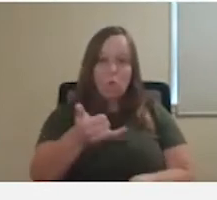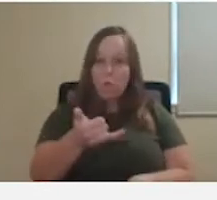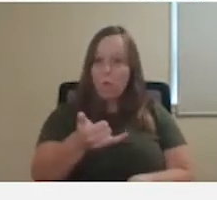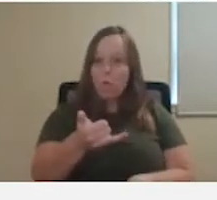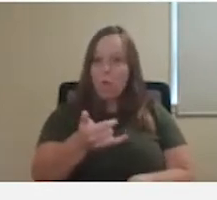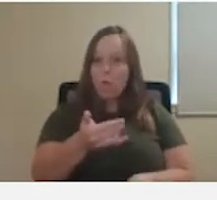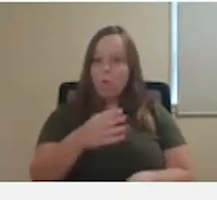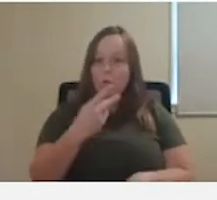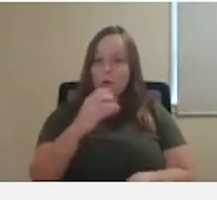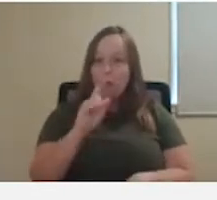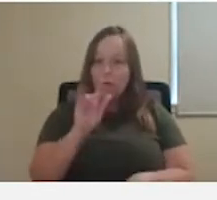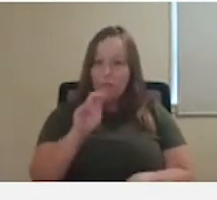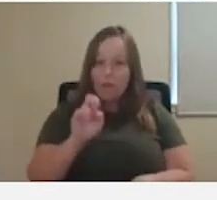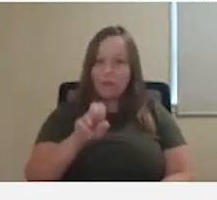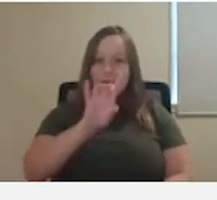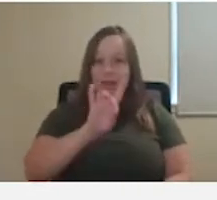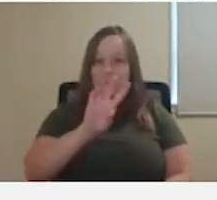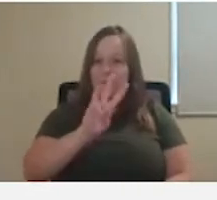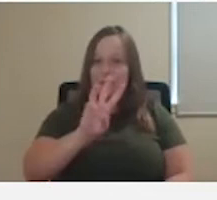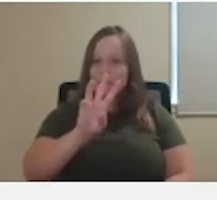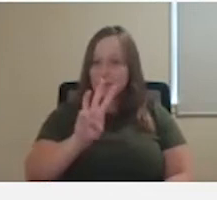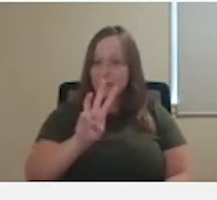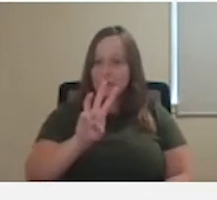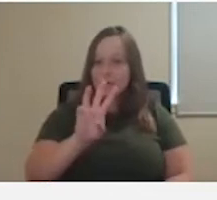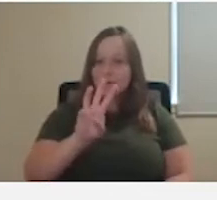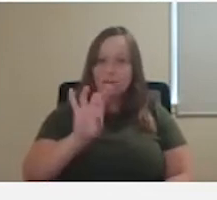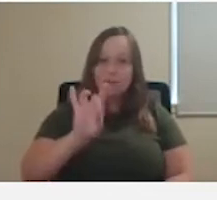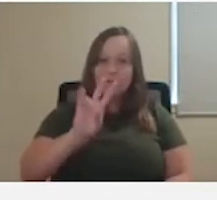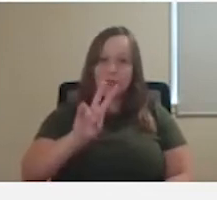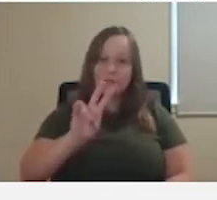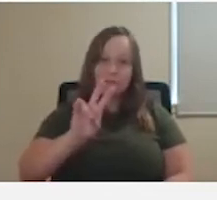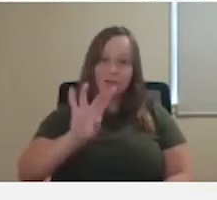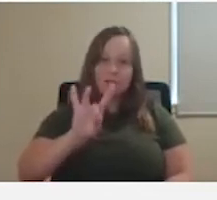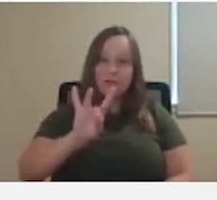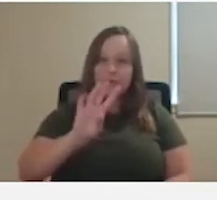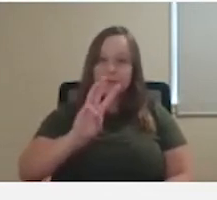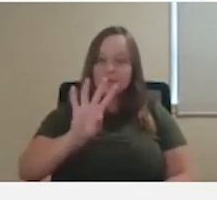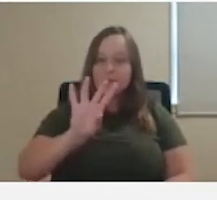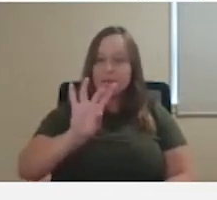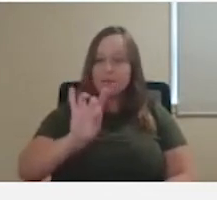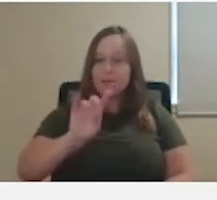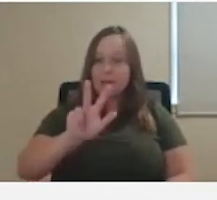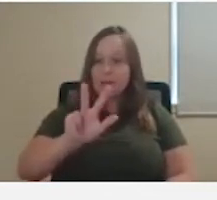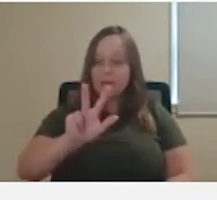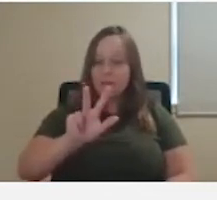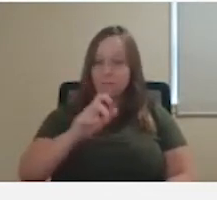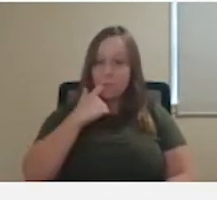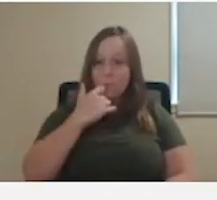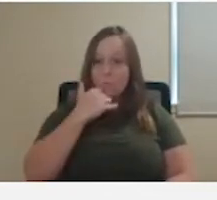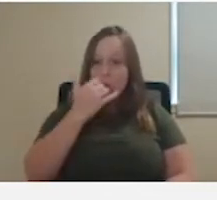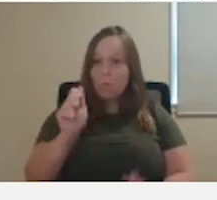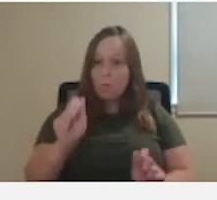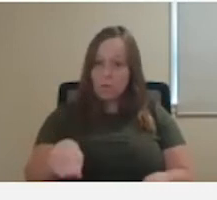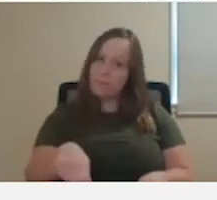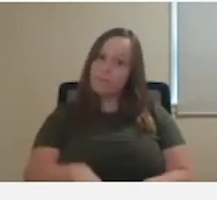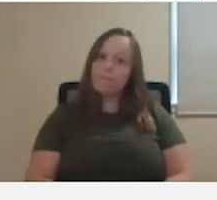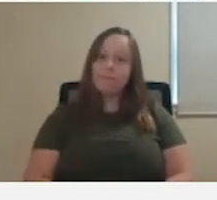Hotline at 866-687-8683.